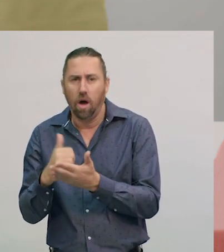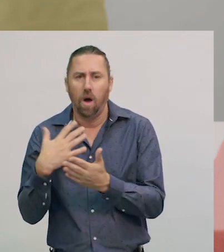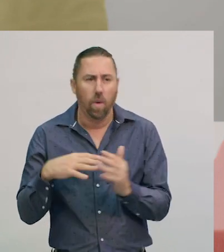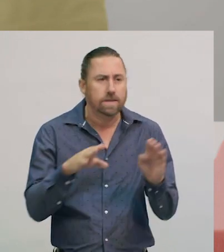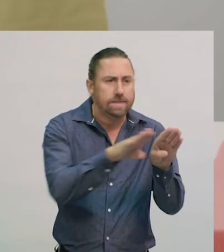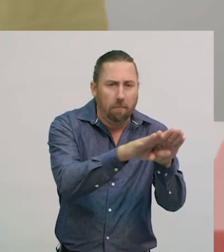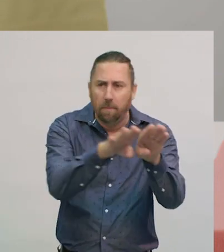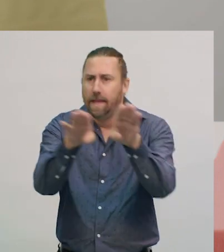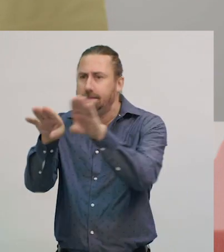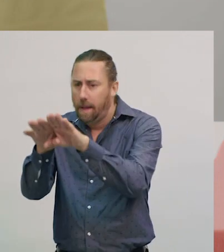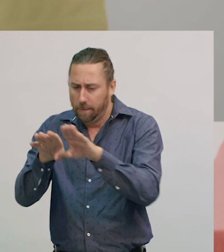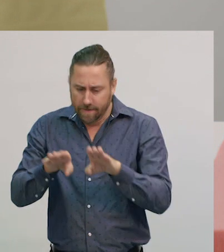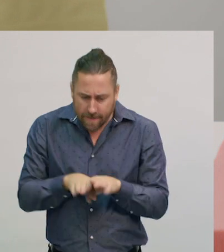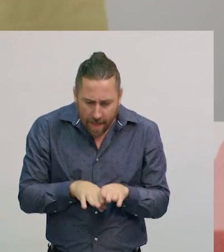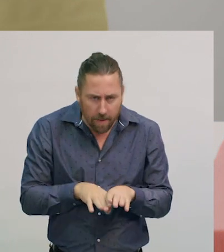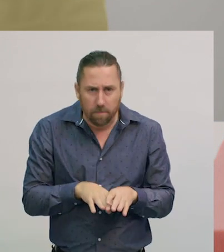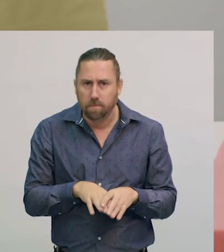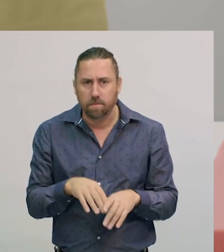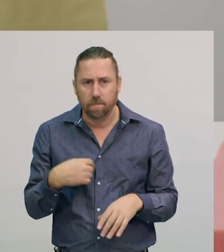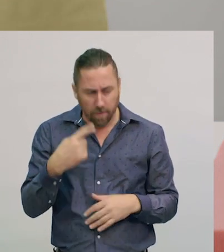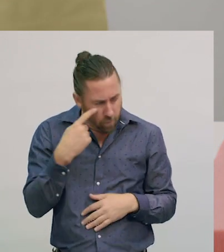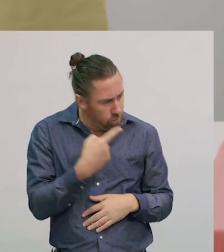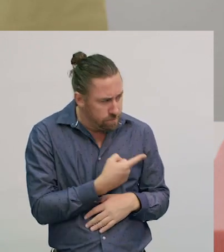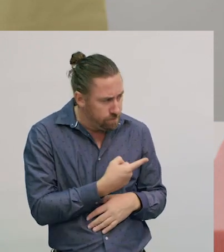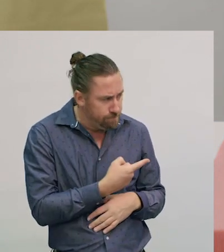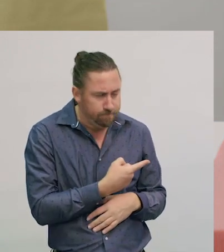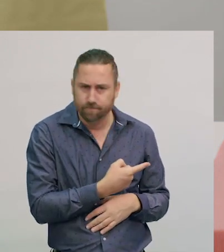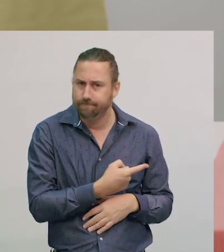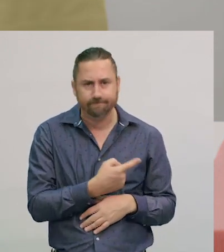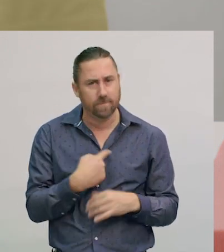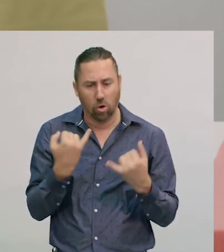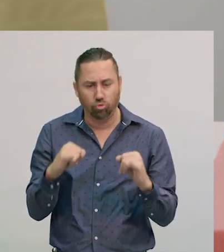but, looking around the table, now I'm not so sure.